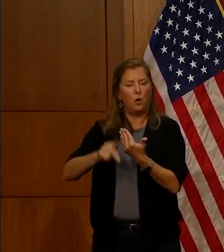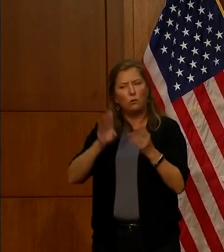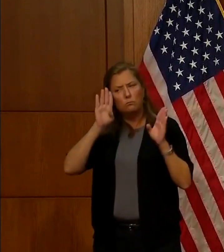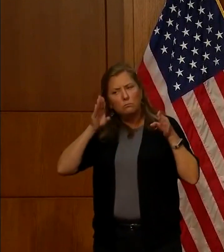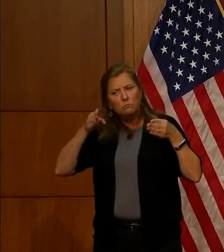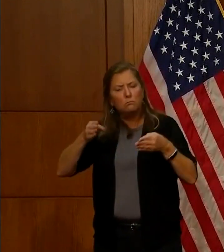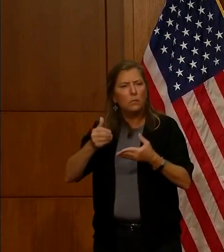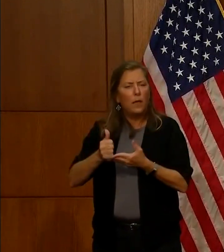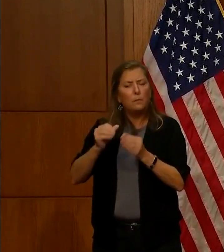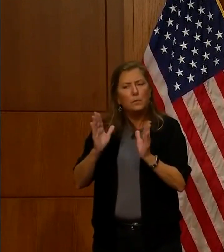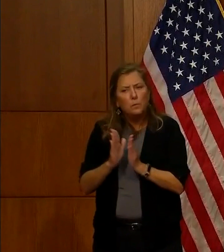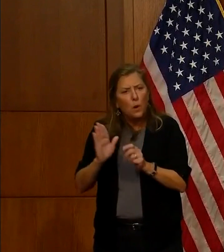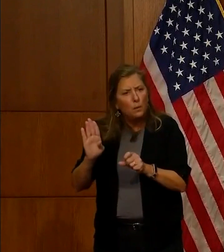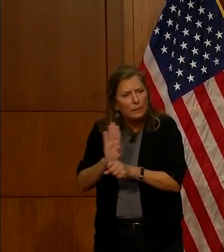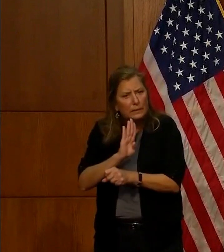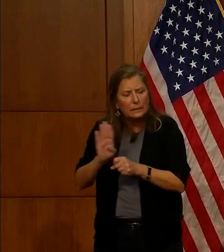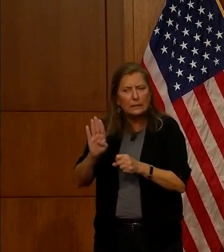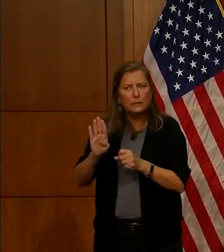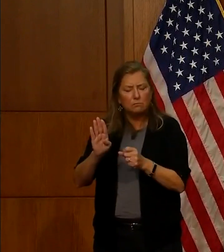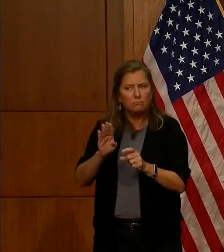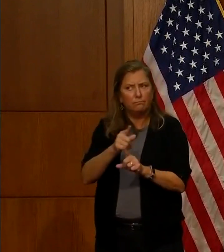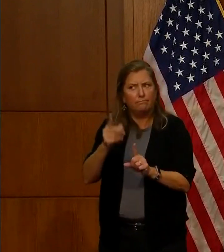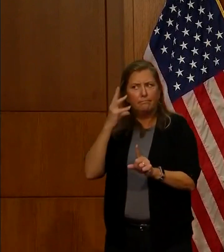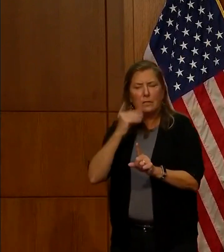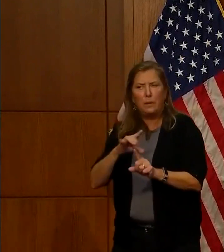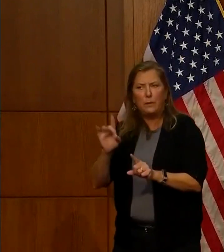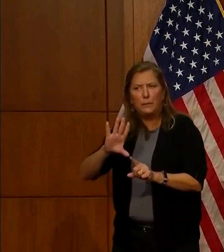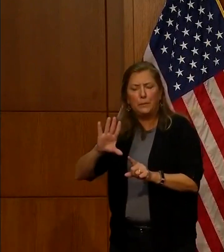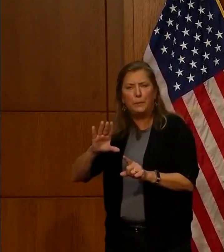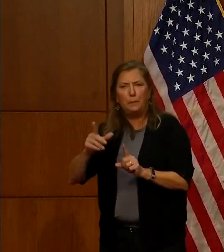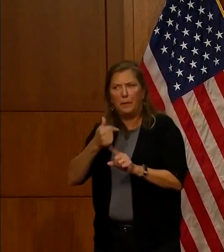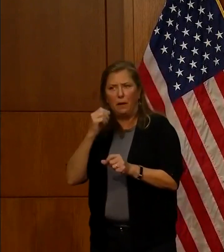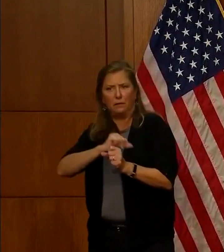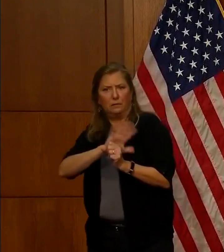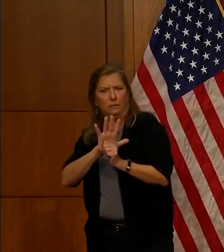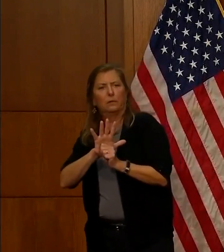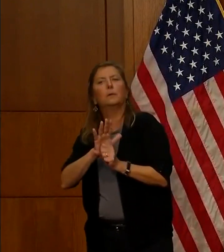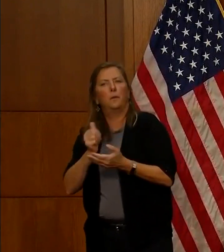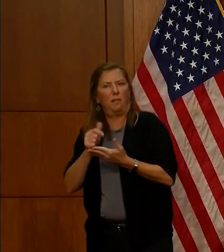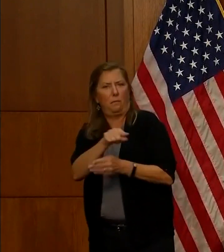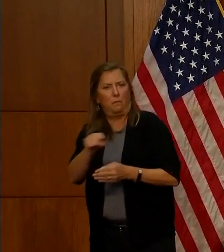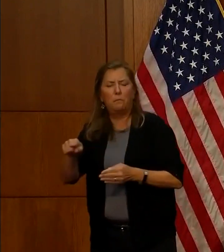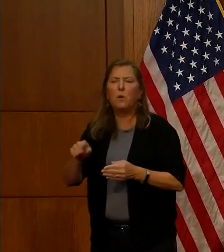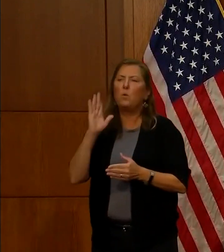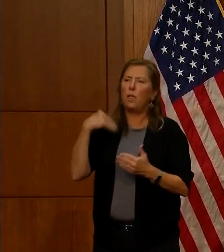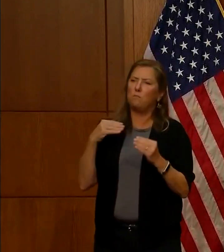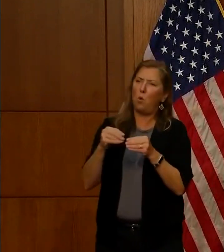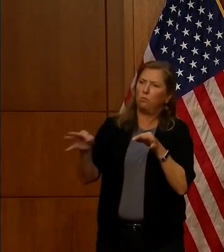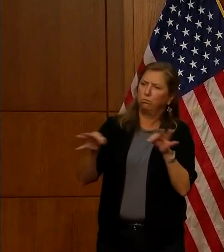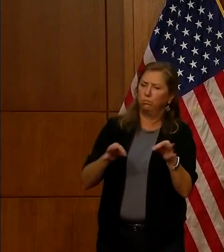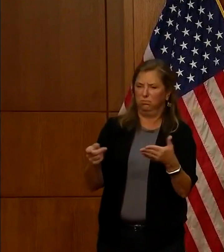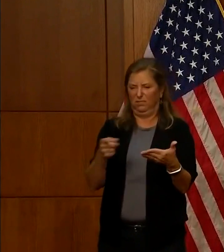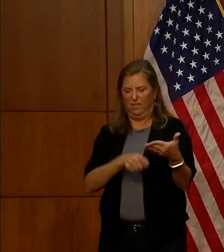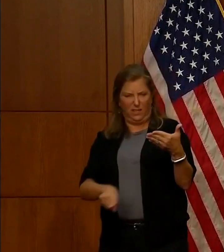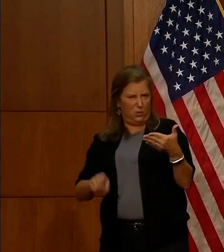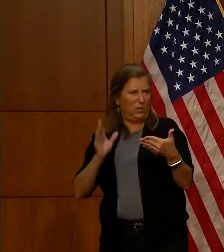FOR THE REBUILD VIRGINIA PROGRAM WHICH IS TARGETED AT HELPING SMALL BUSINESSES